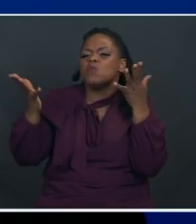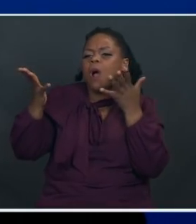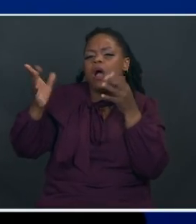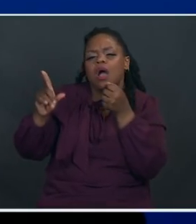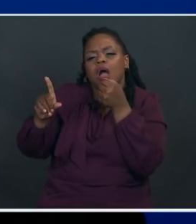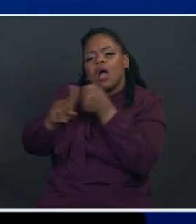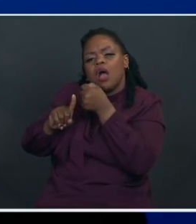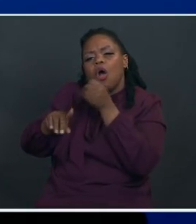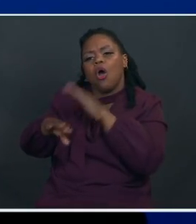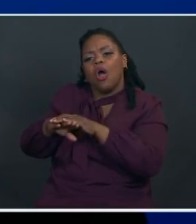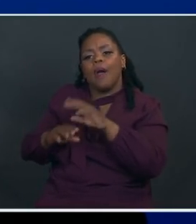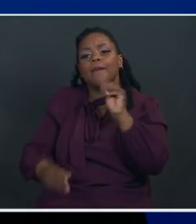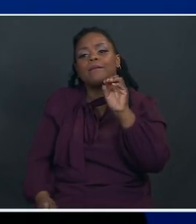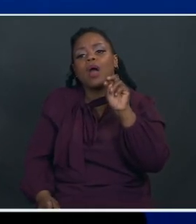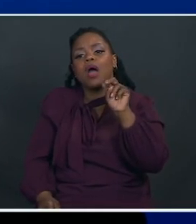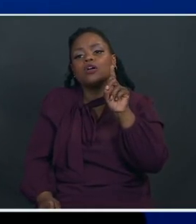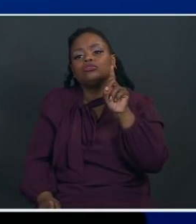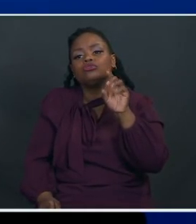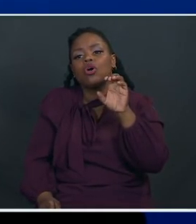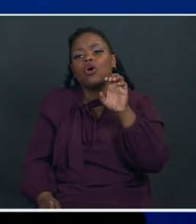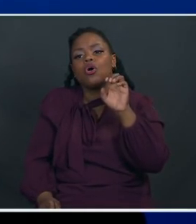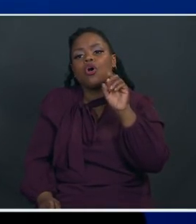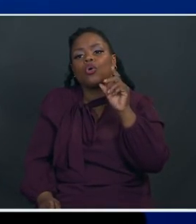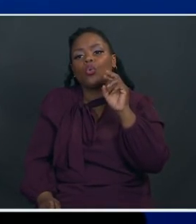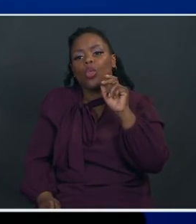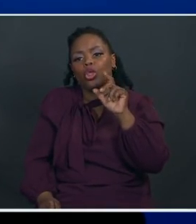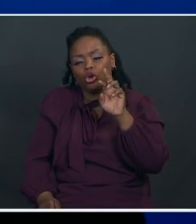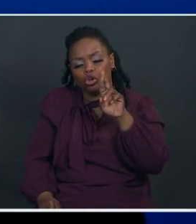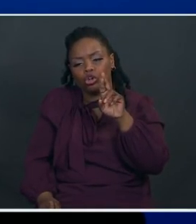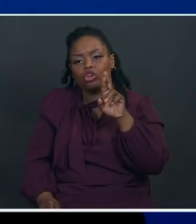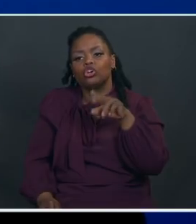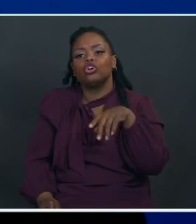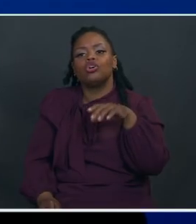and on the vaccine induced antibodies